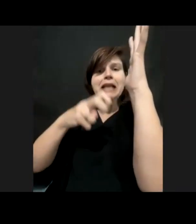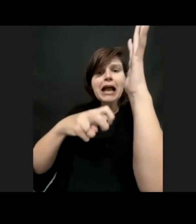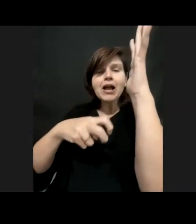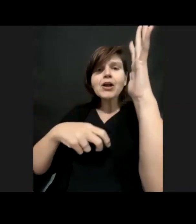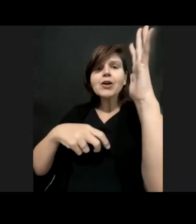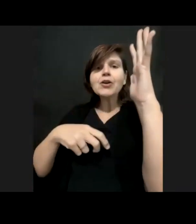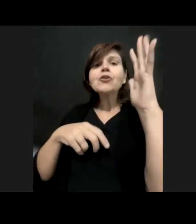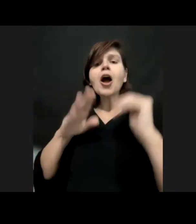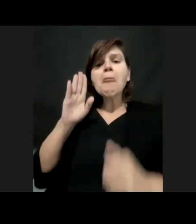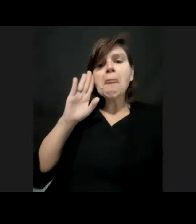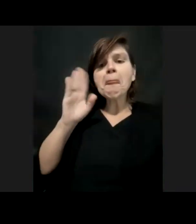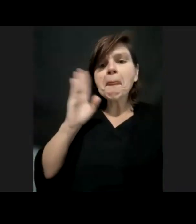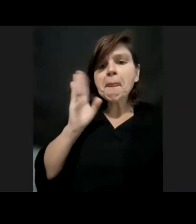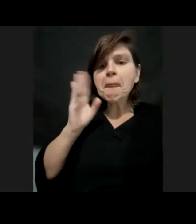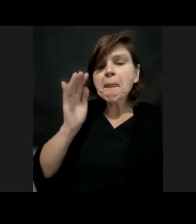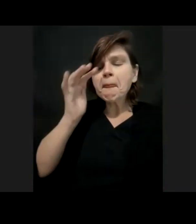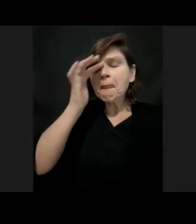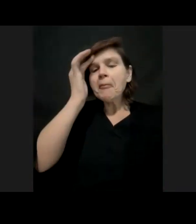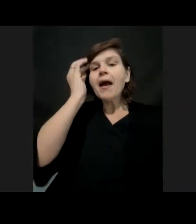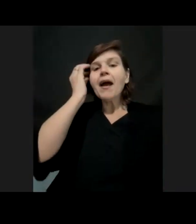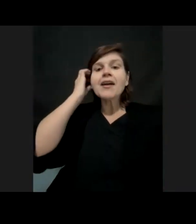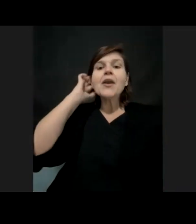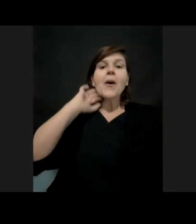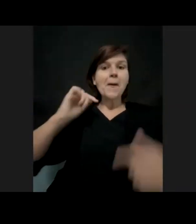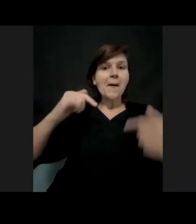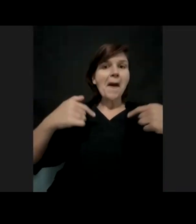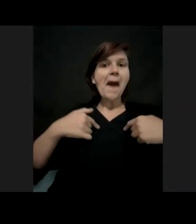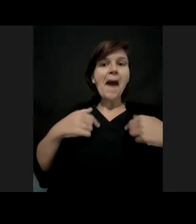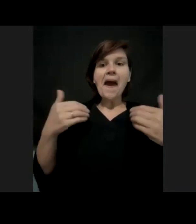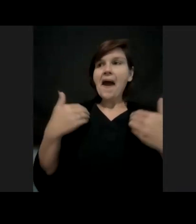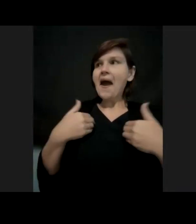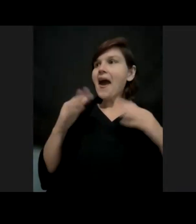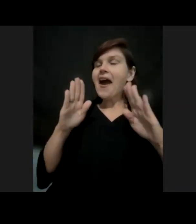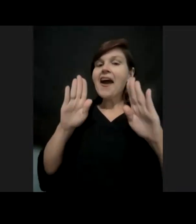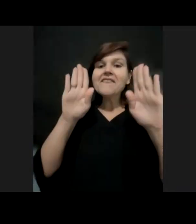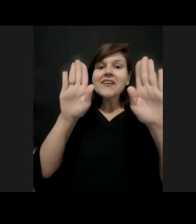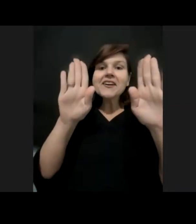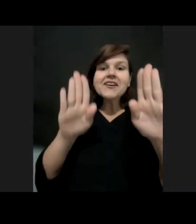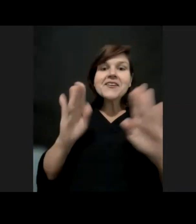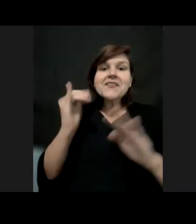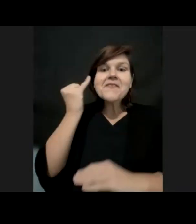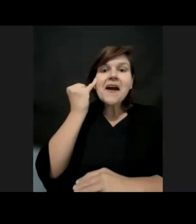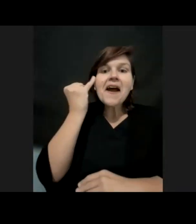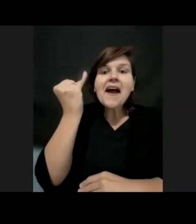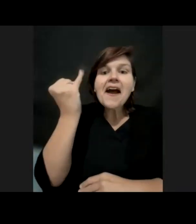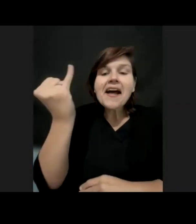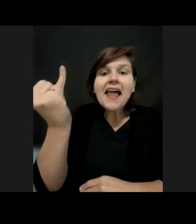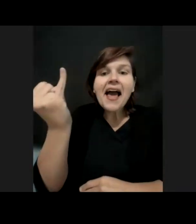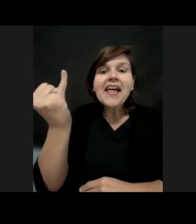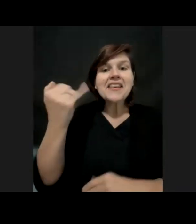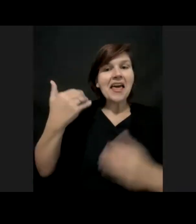I have got a really, really great idea. I happen to be full of them.